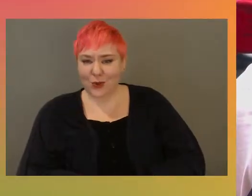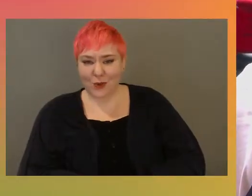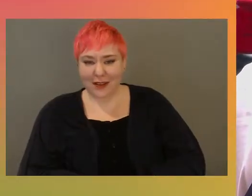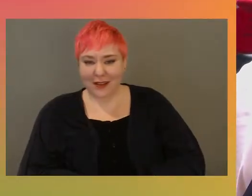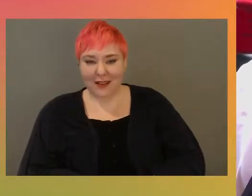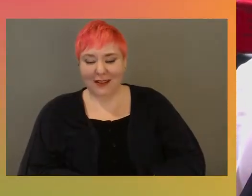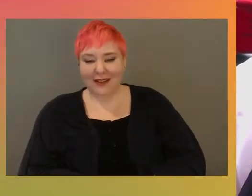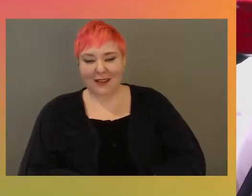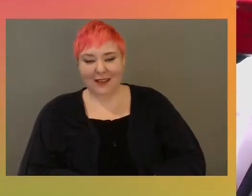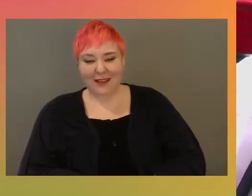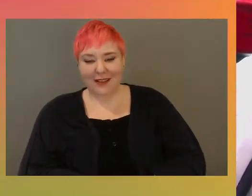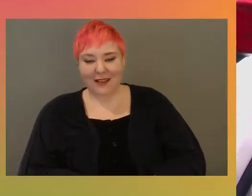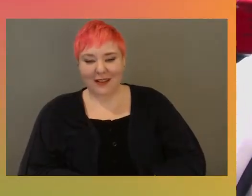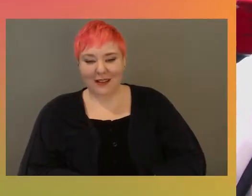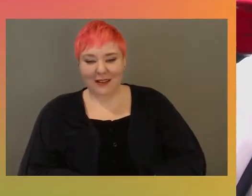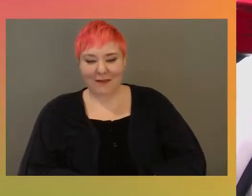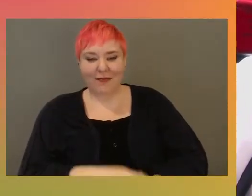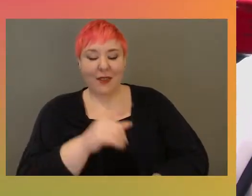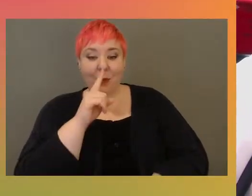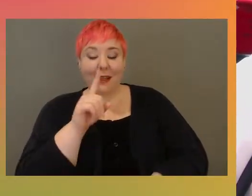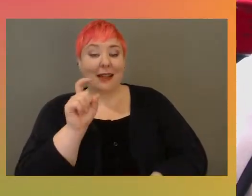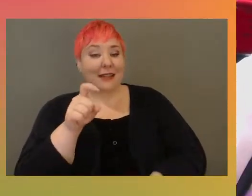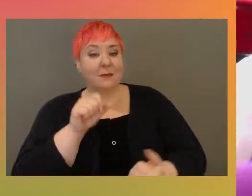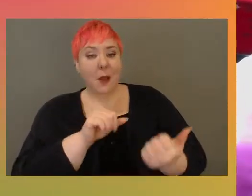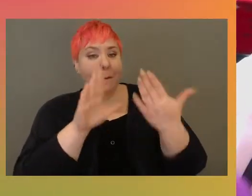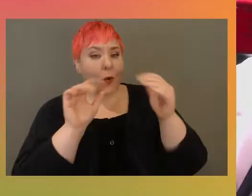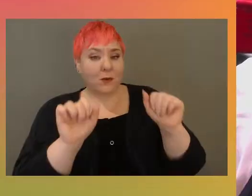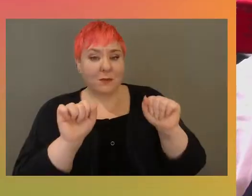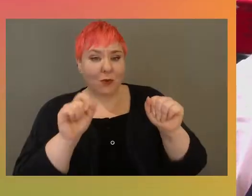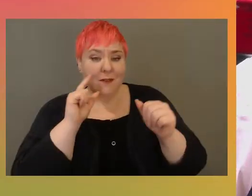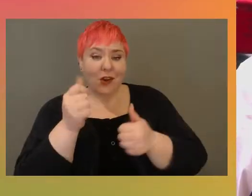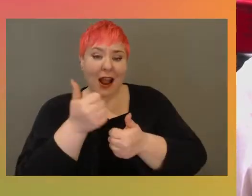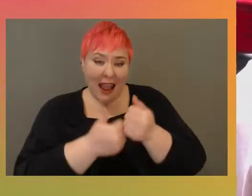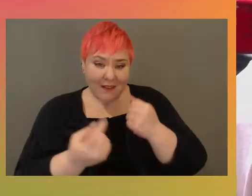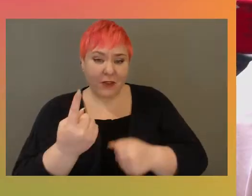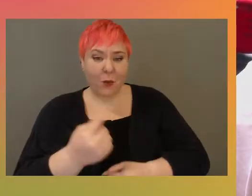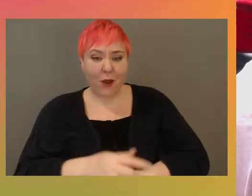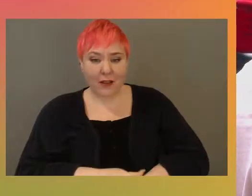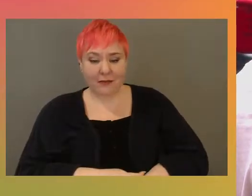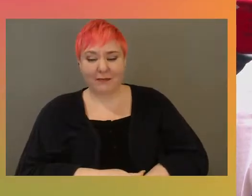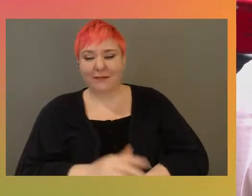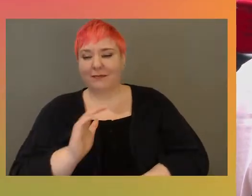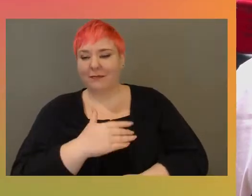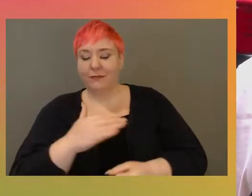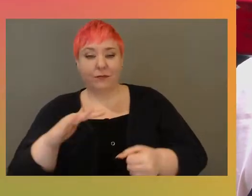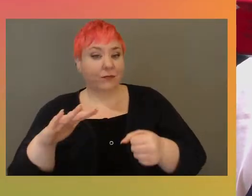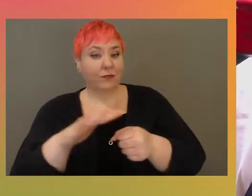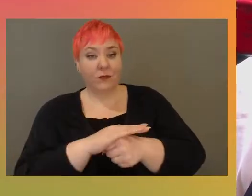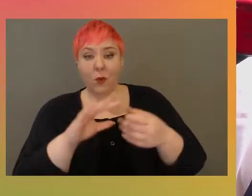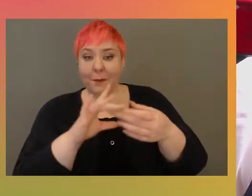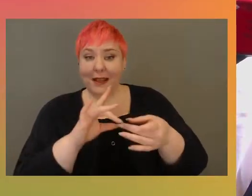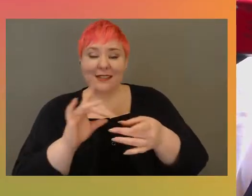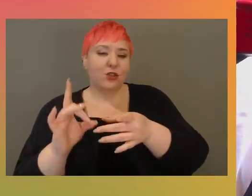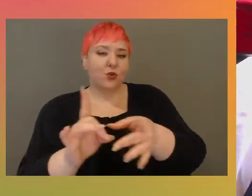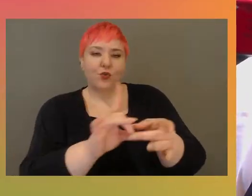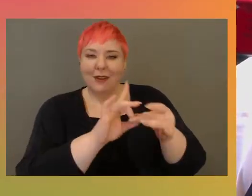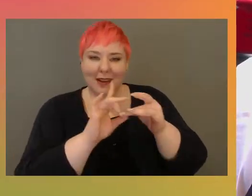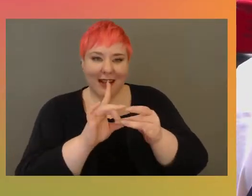LIFE IS COMPLETED AND ENOUGH.